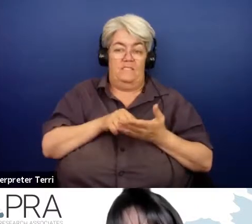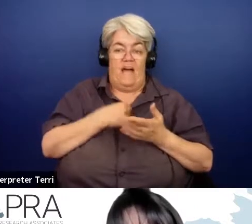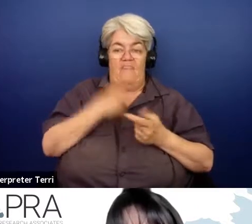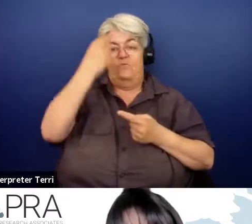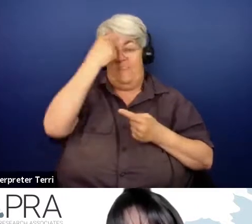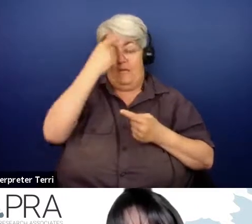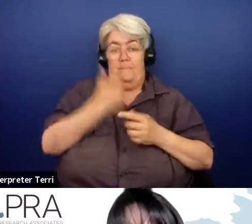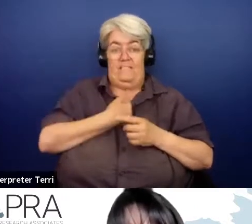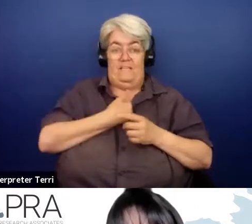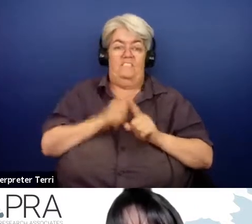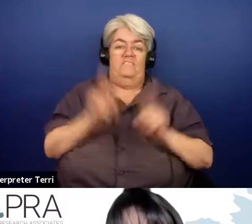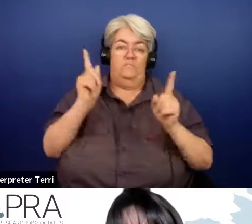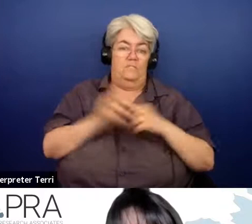That's how we get through to this. It